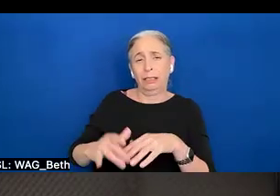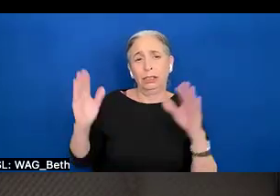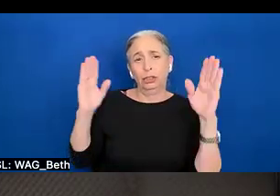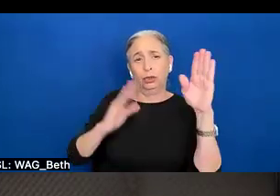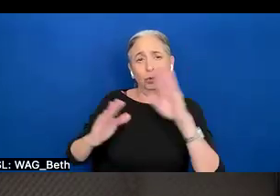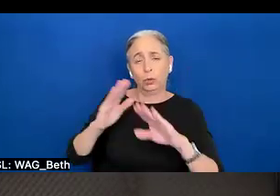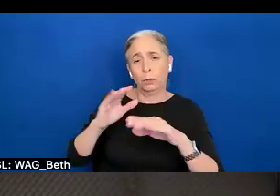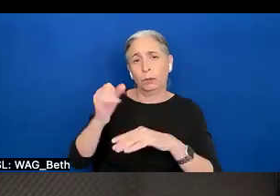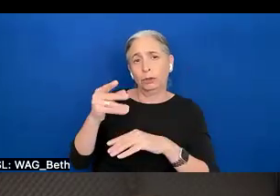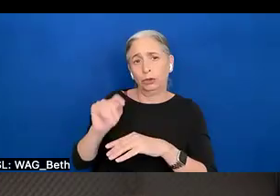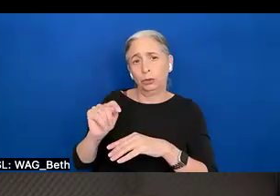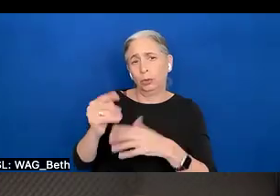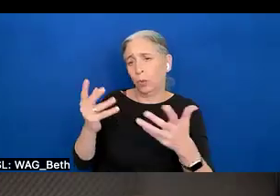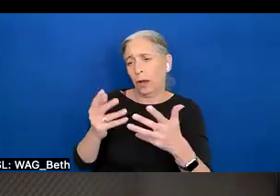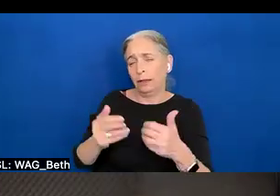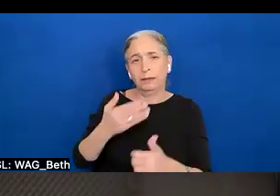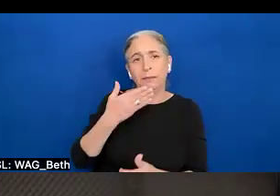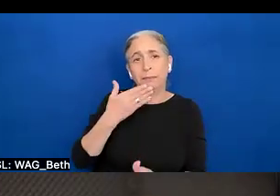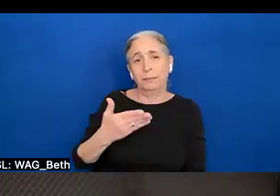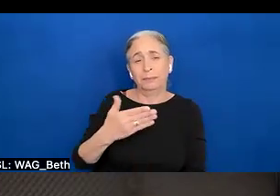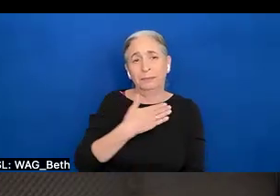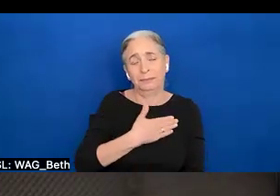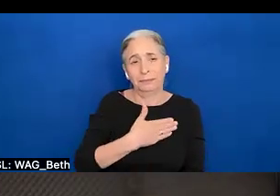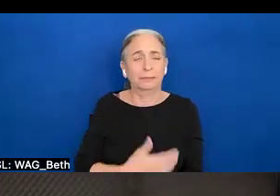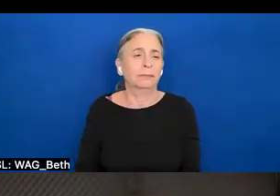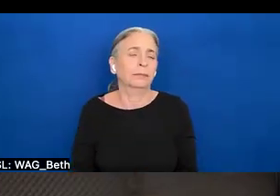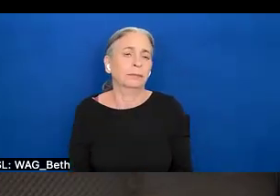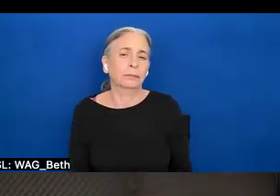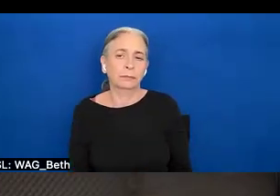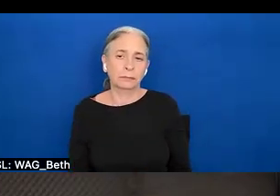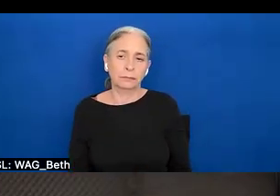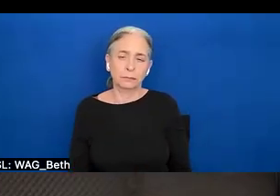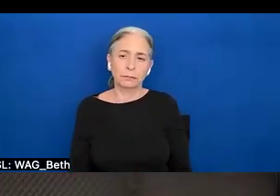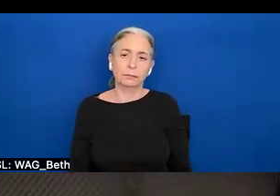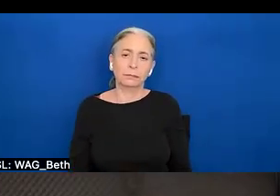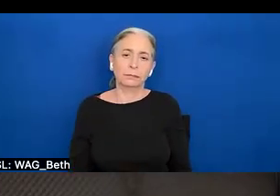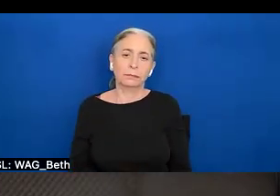best things to troubleshoot and check, please? And thank you.